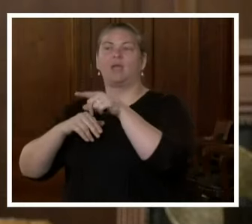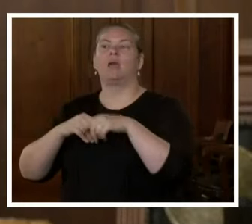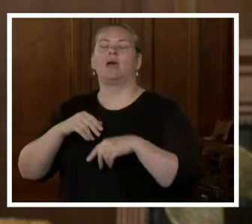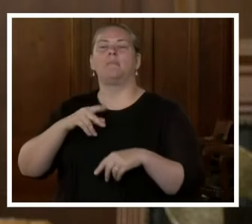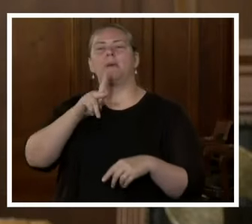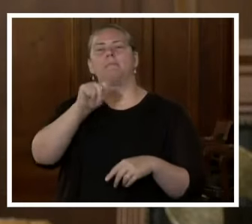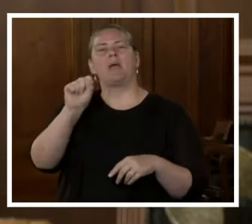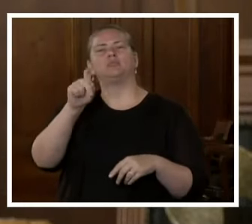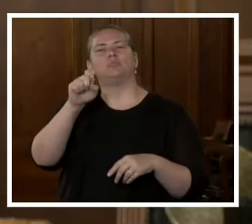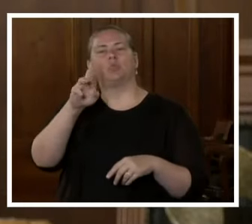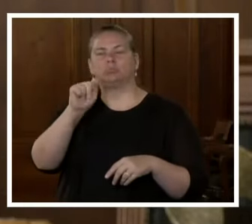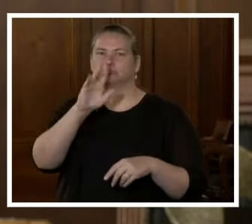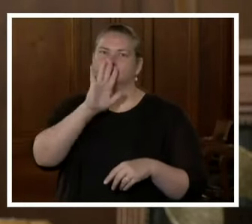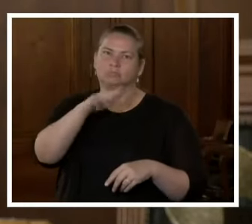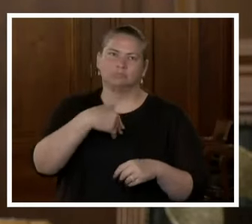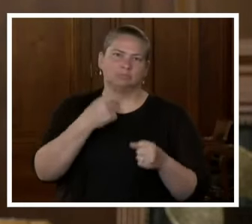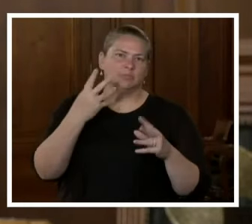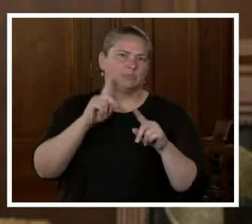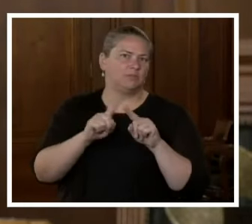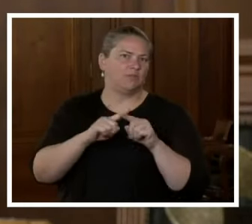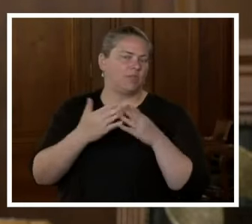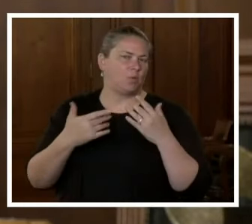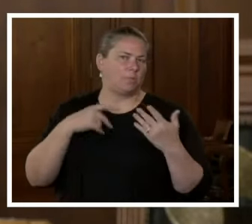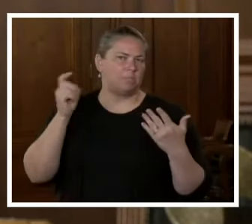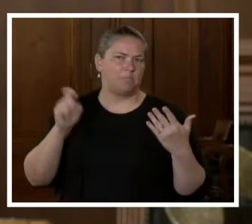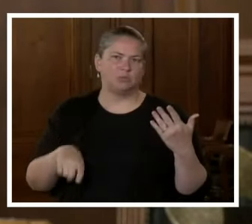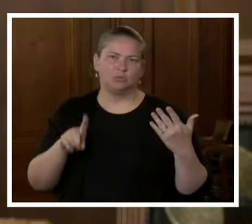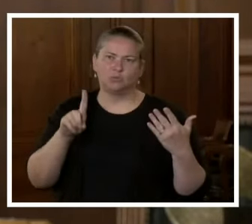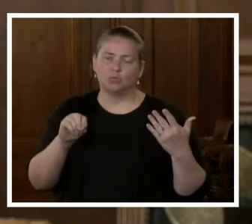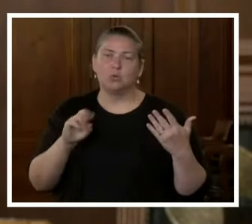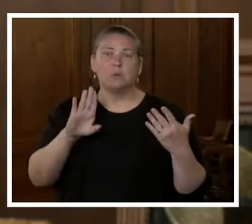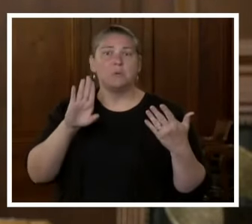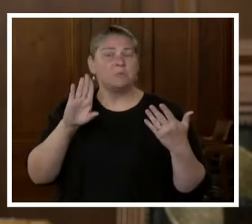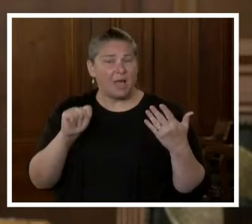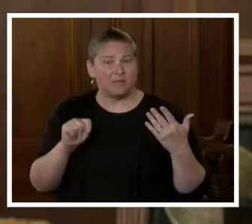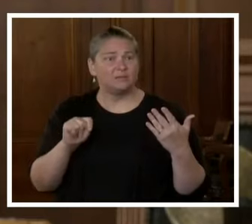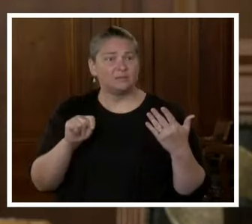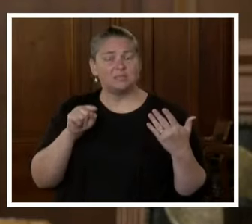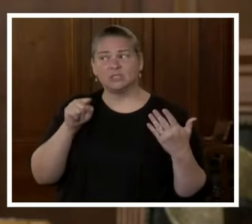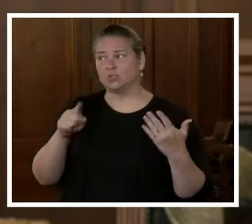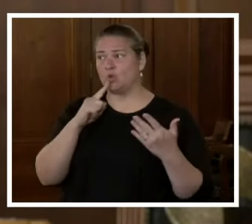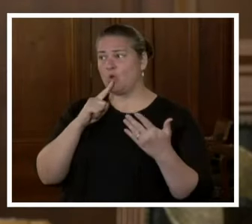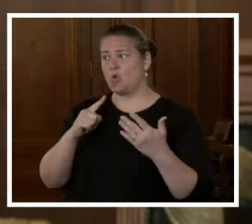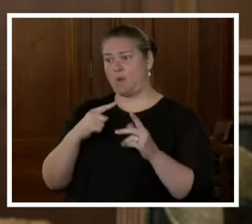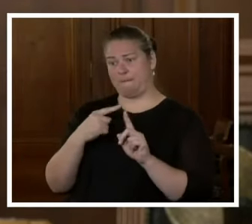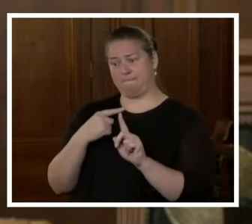IT QUICKLY BUT THOROUGHLY AND THEN LETTING THE PEOPLE OF KENTUCKY KNOW THE TRUTH NO